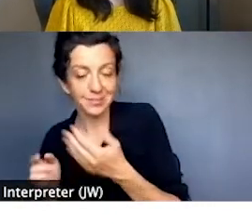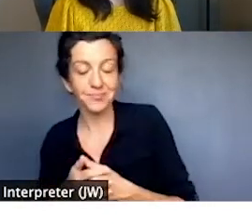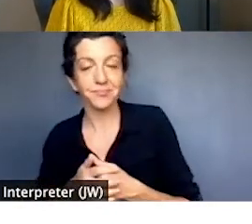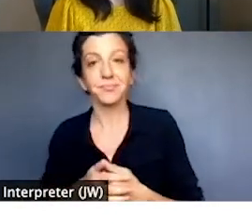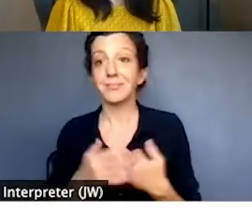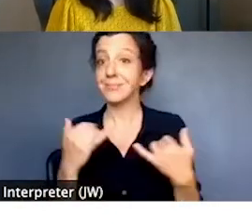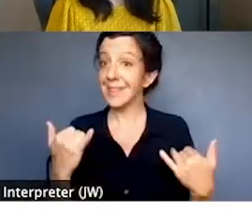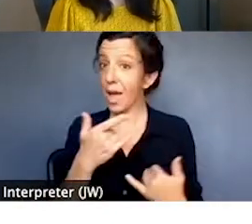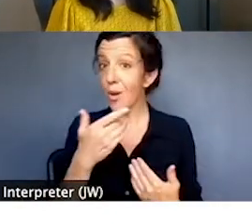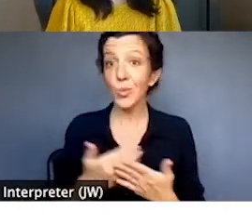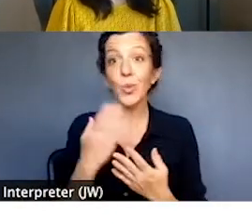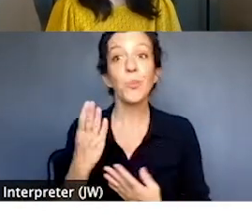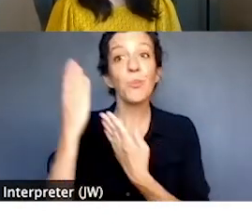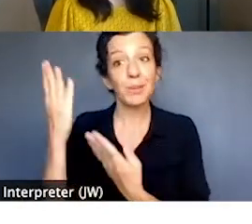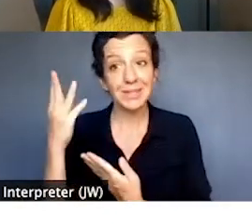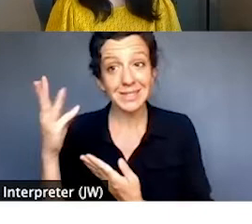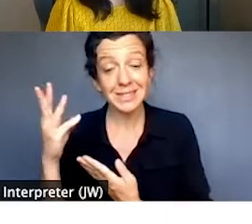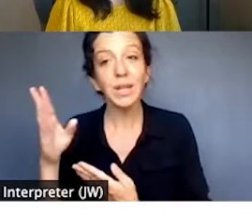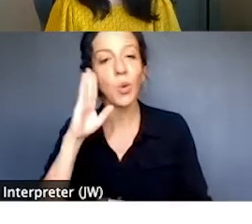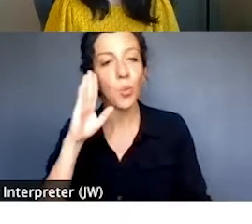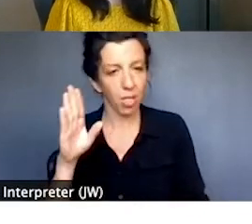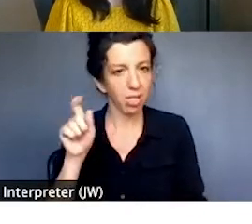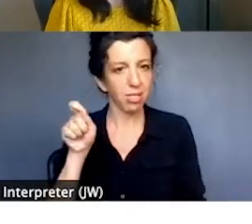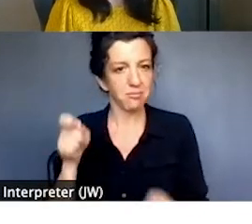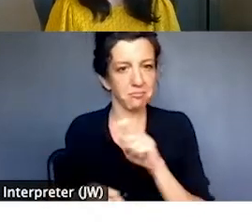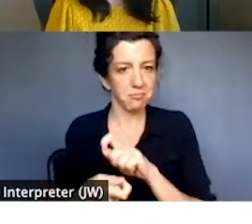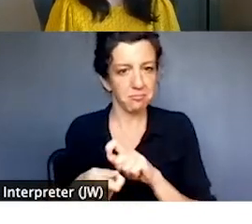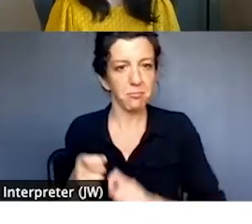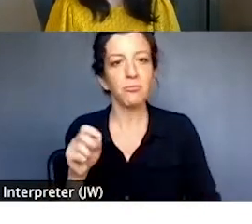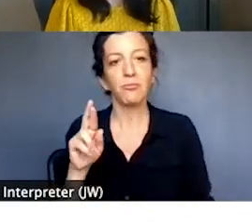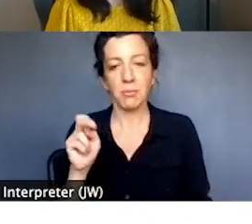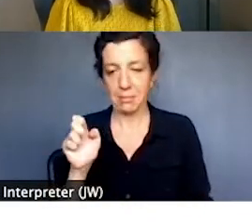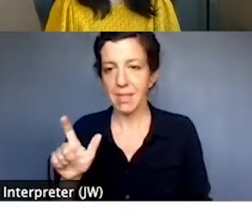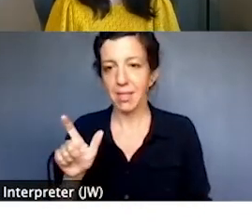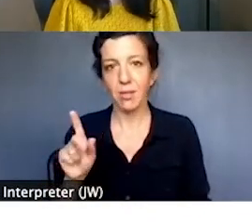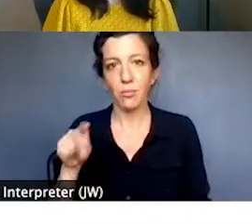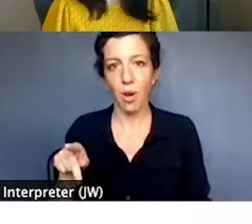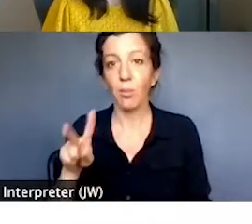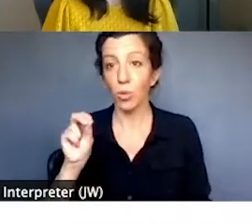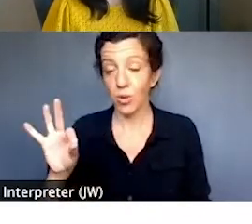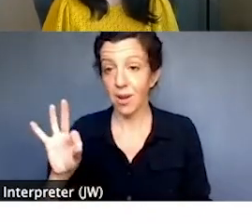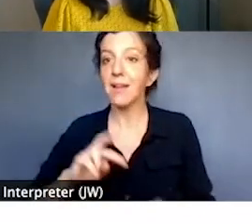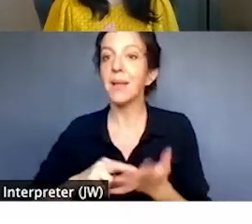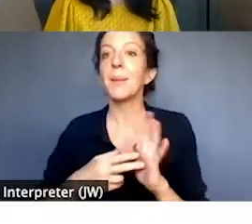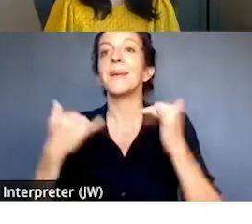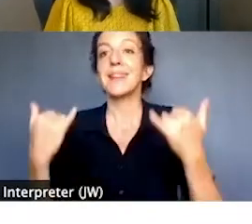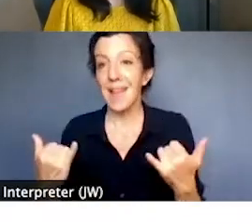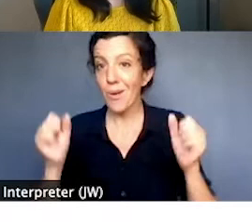with state and federal law. So most notably, the Federal Constitution has equal protections, that generally consider similarly situated